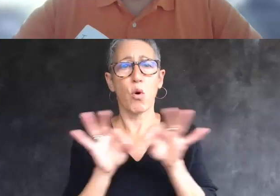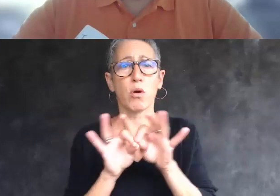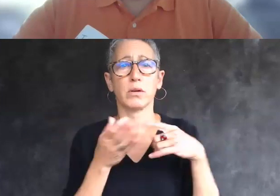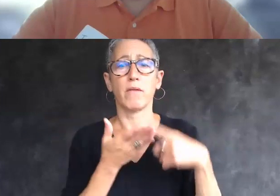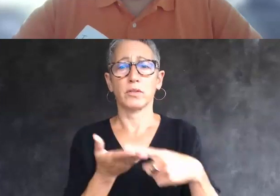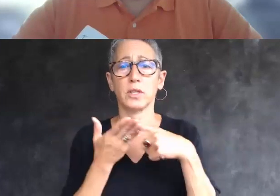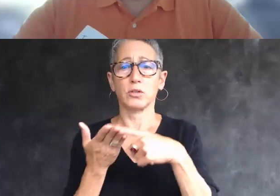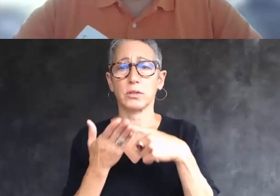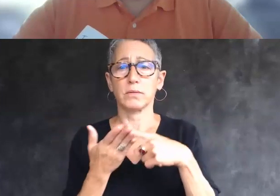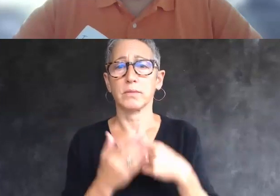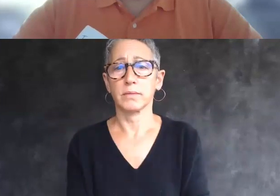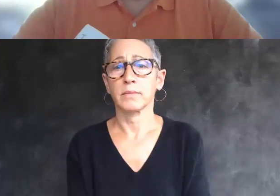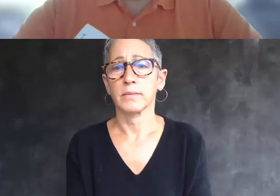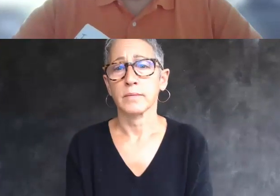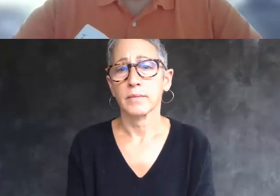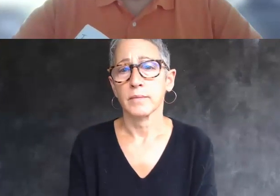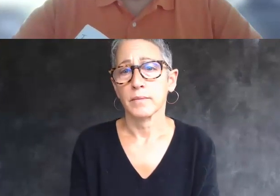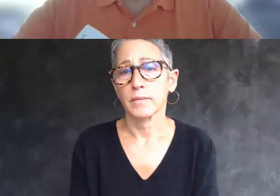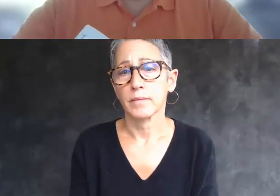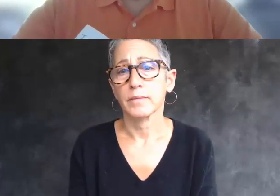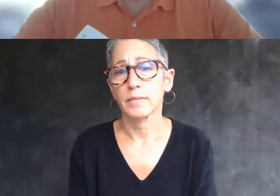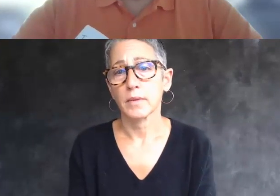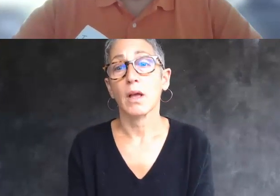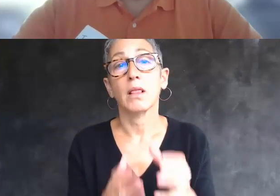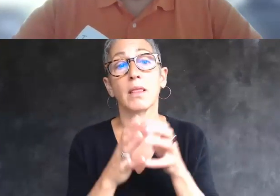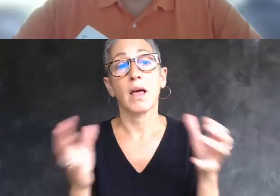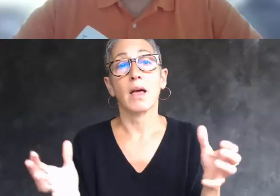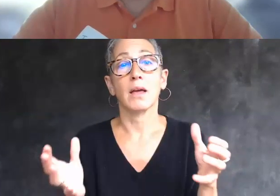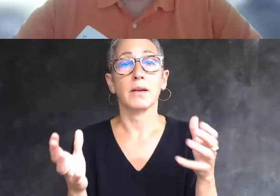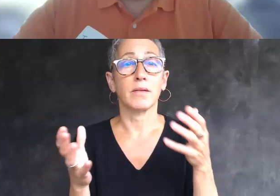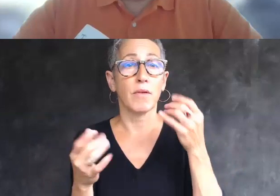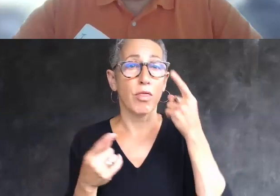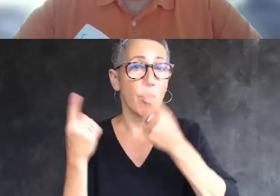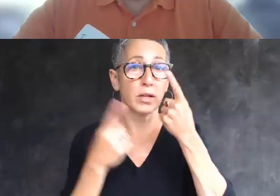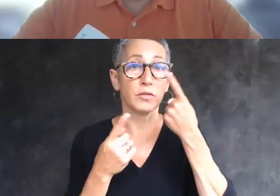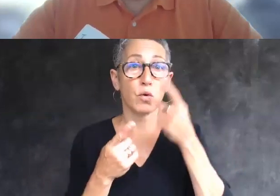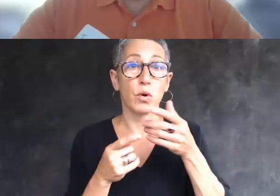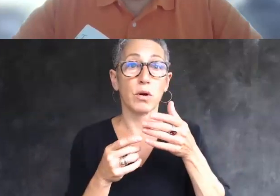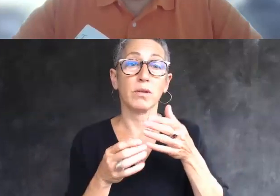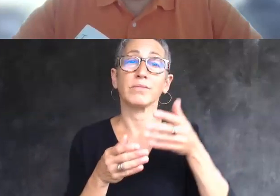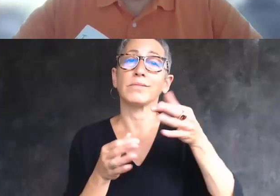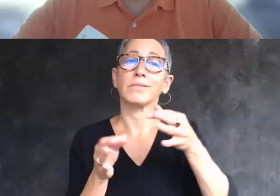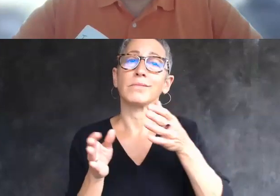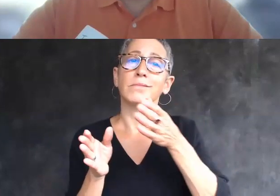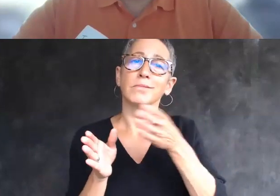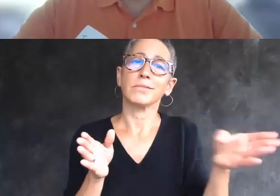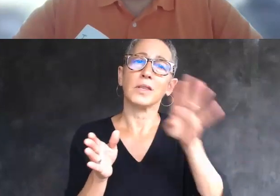and a lot food for thought for the sessions that follow. So thank you, everyone, for joining us.